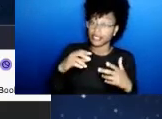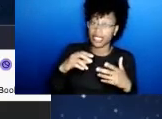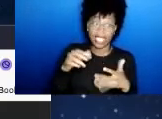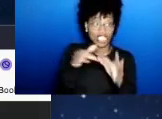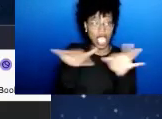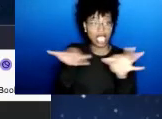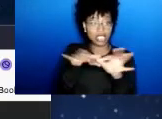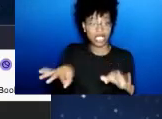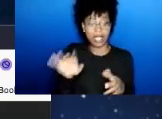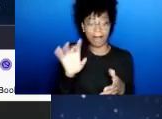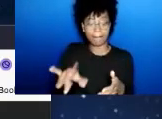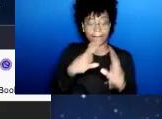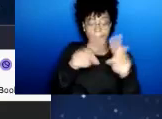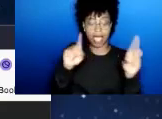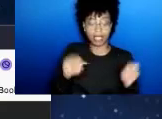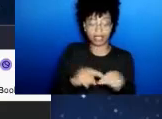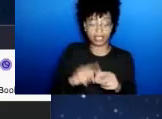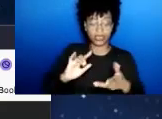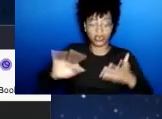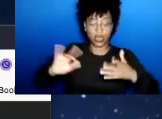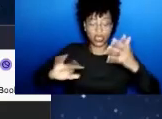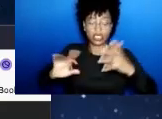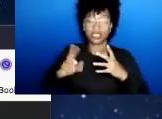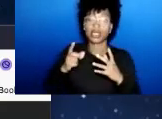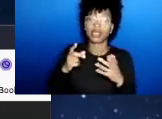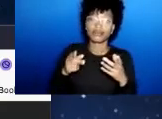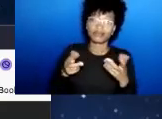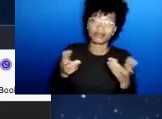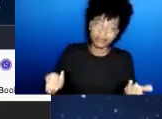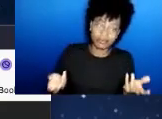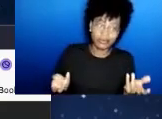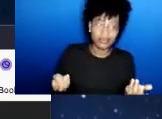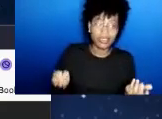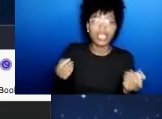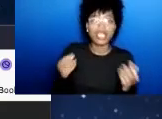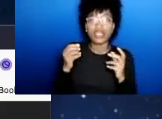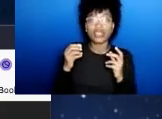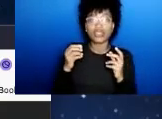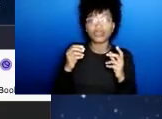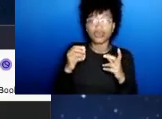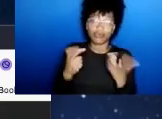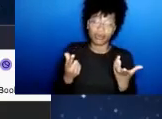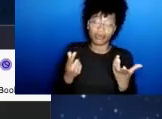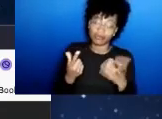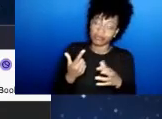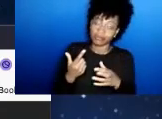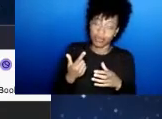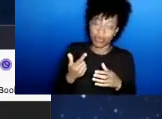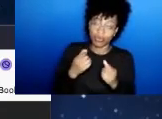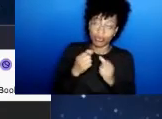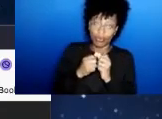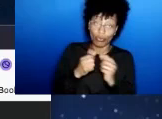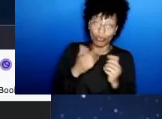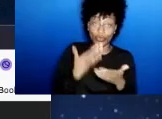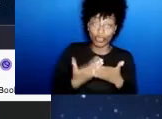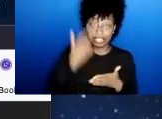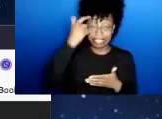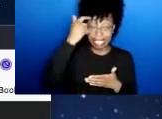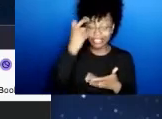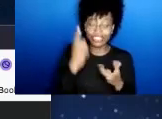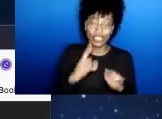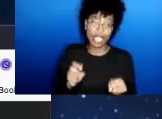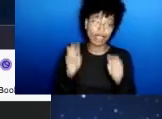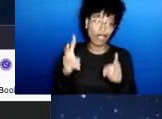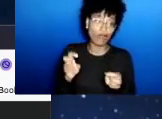06:34:39 So other than good sense, you can load up as much content as you wish, images,